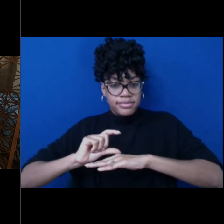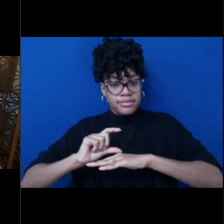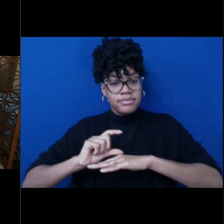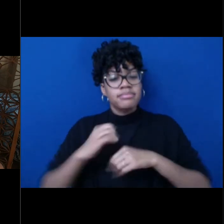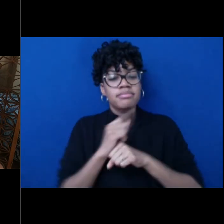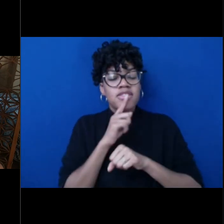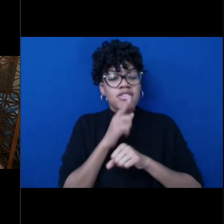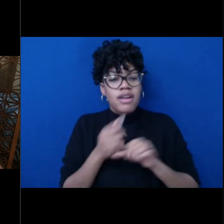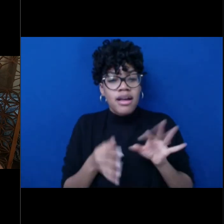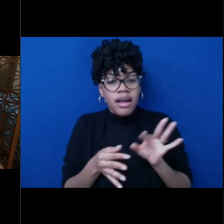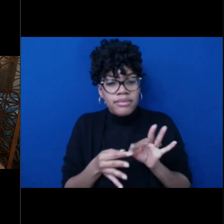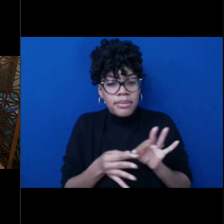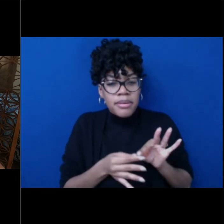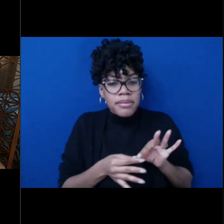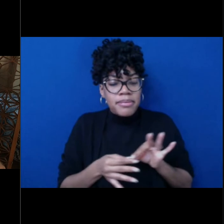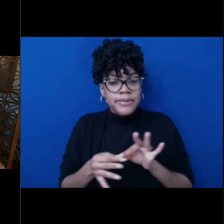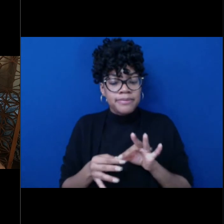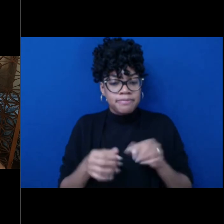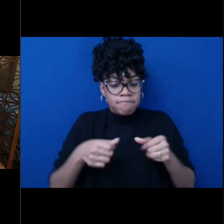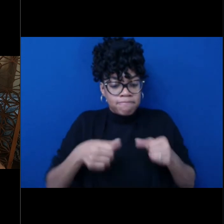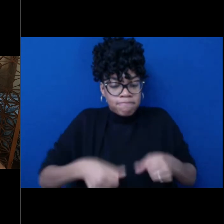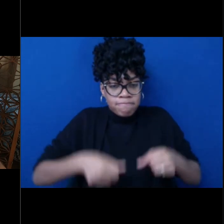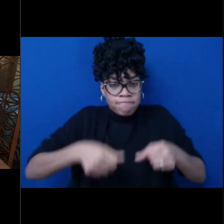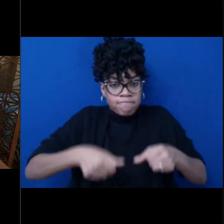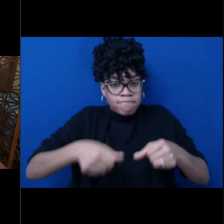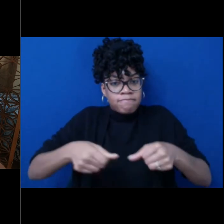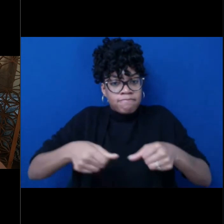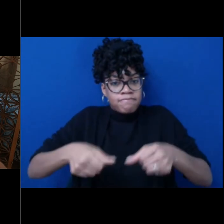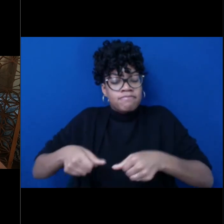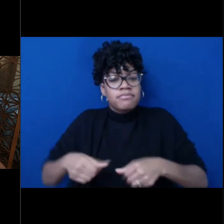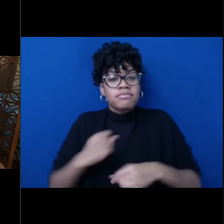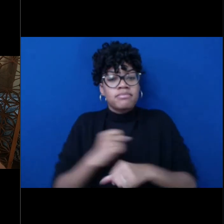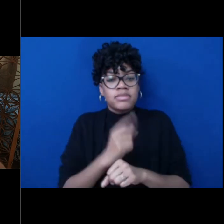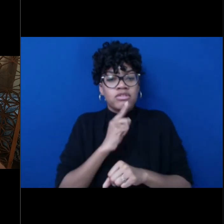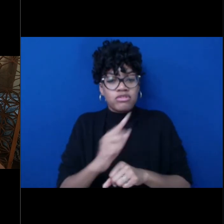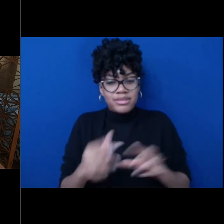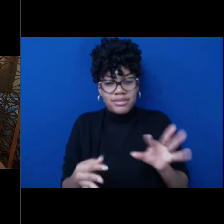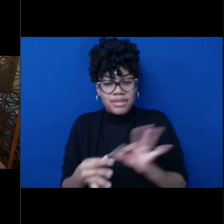because we know how important it is for the corals to live as a colony, right?